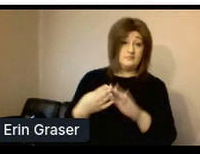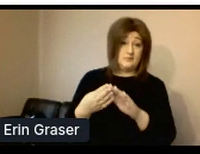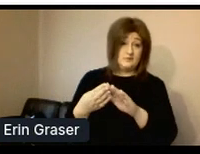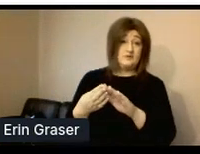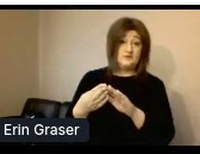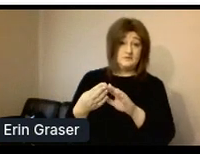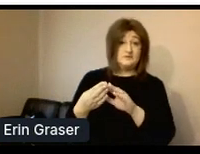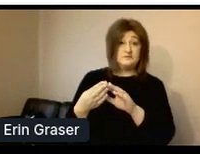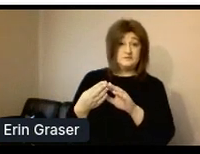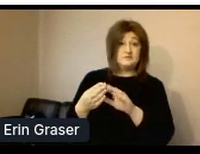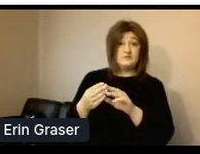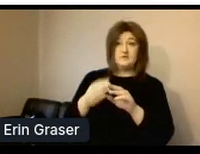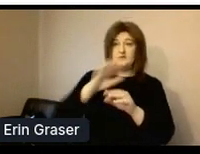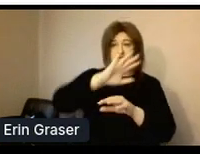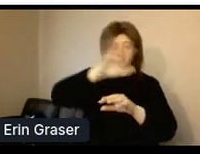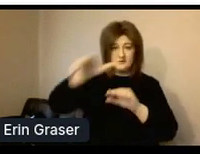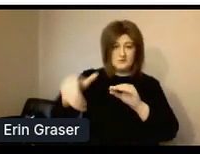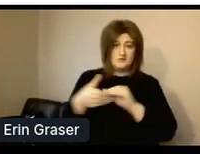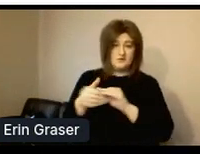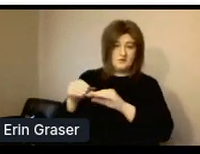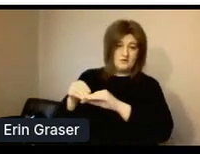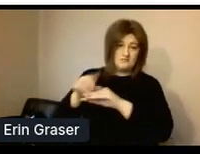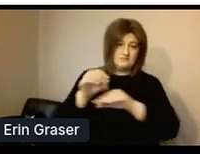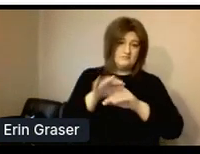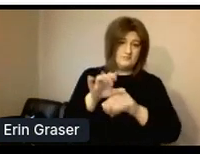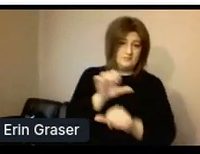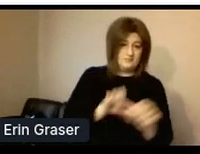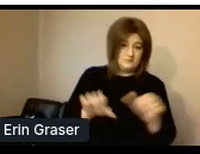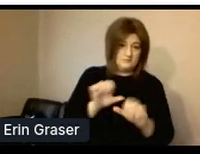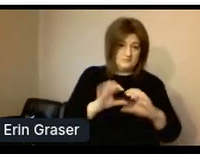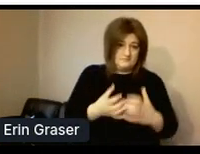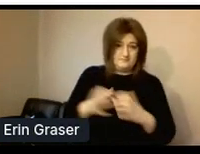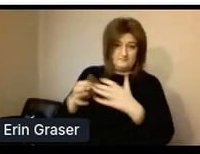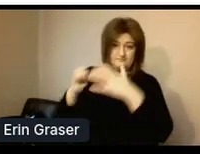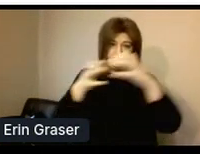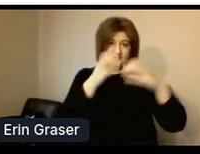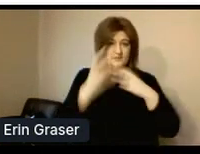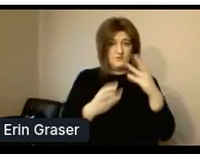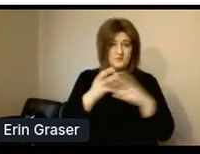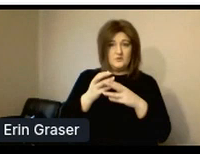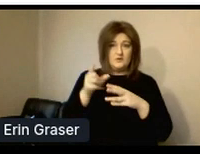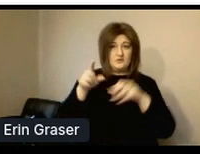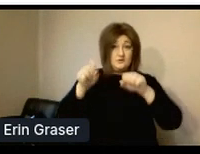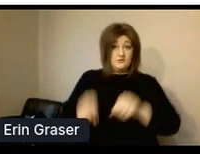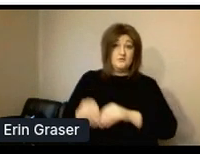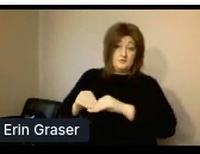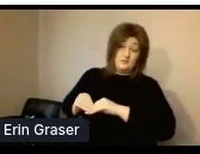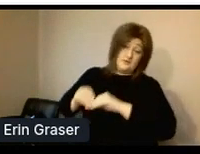You all are influential in your own circles. You make impact. You do.